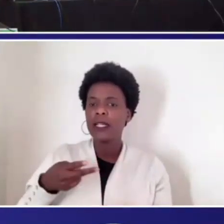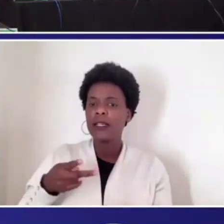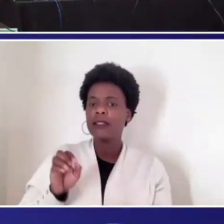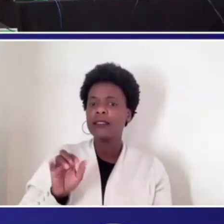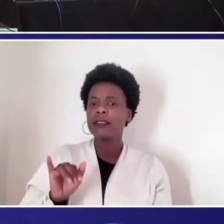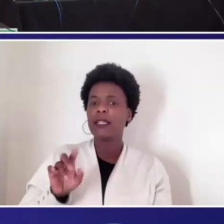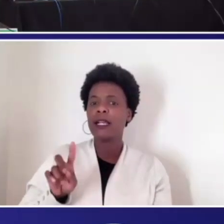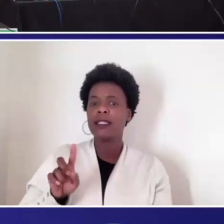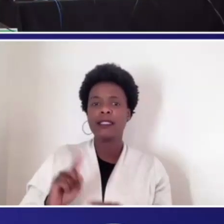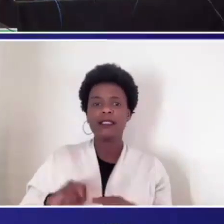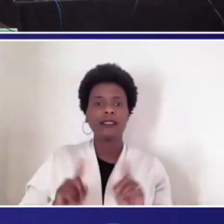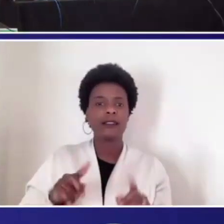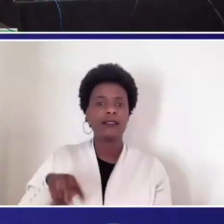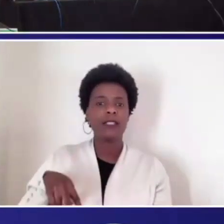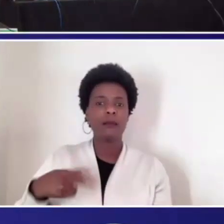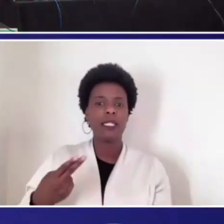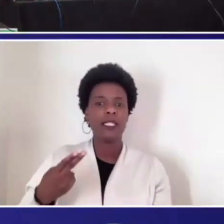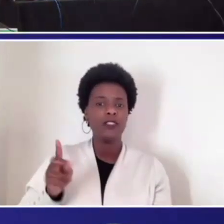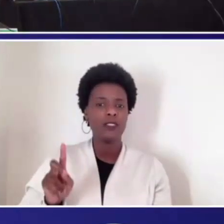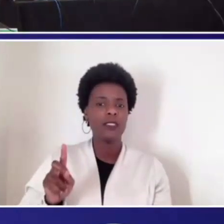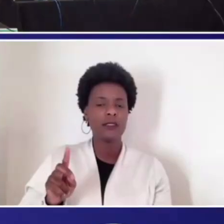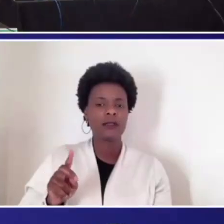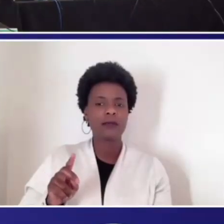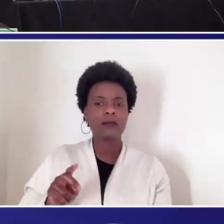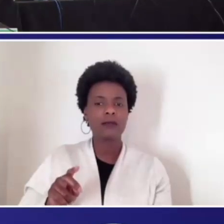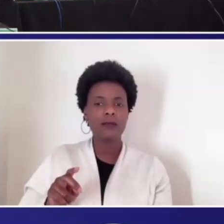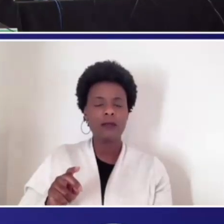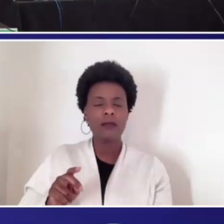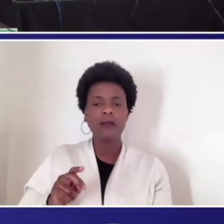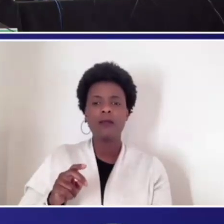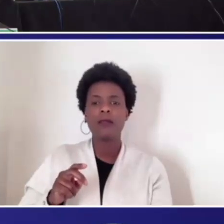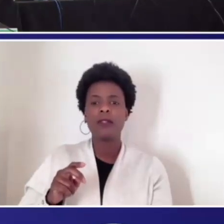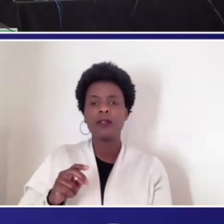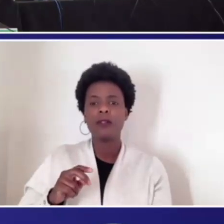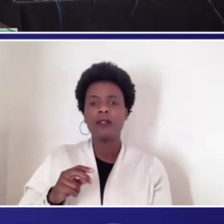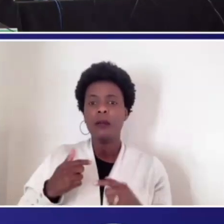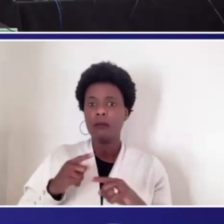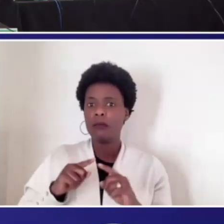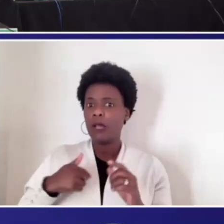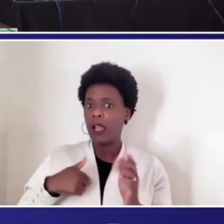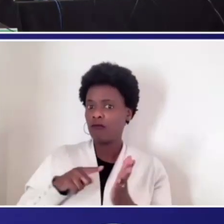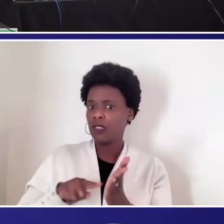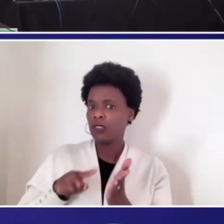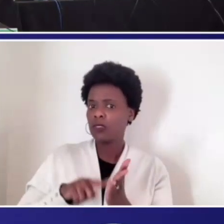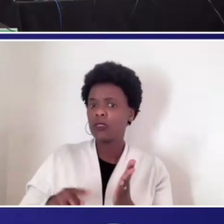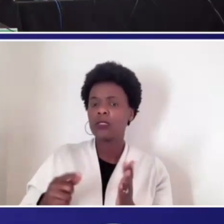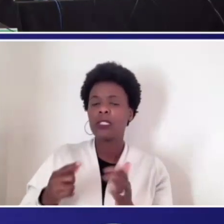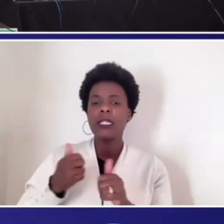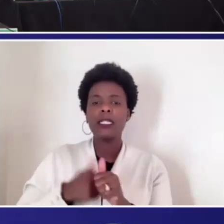programs. But like, I know, because I did look into this, every single state allows a PhD in